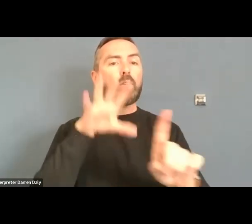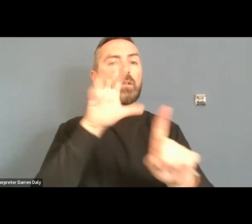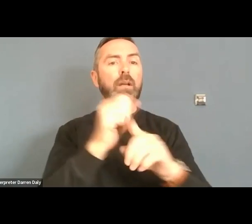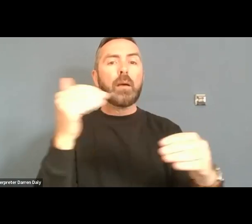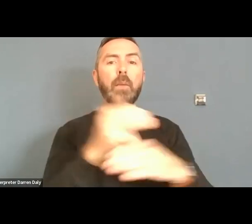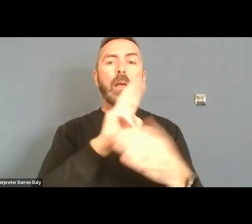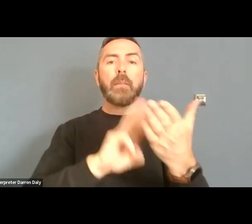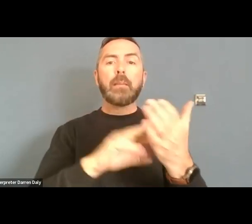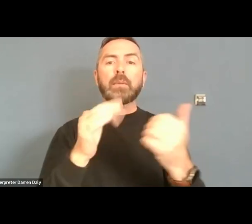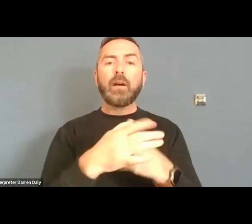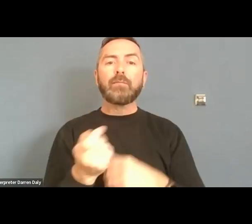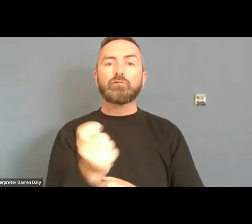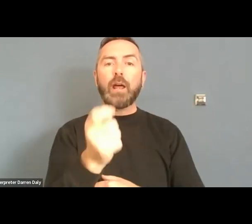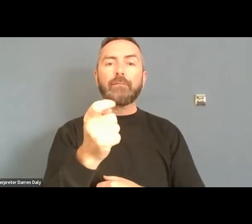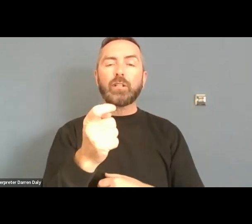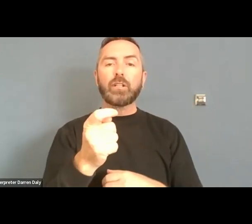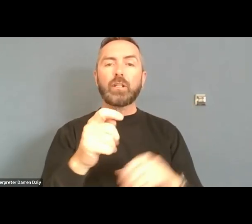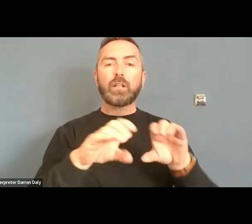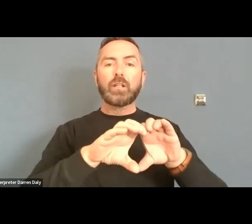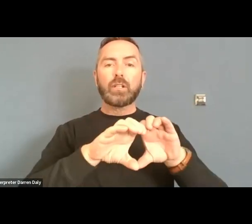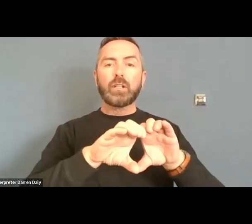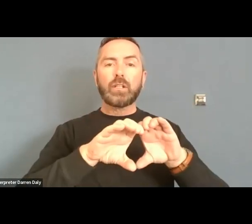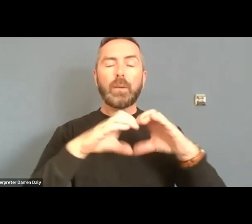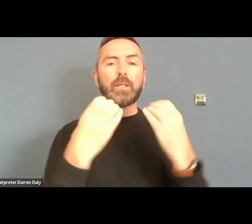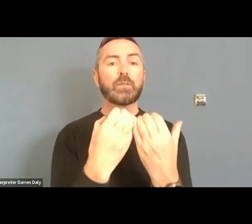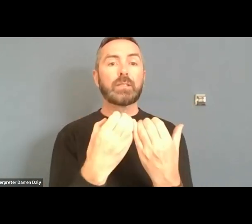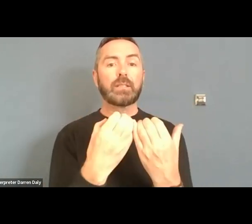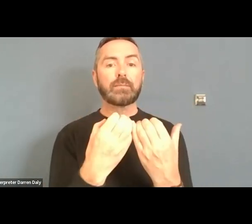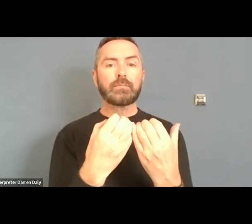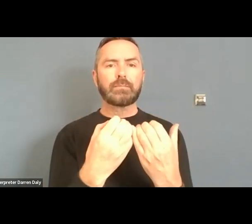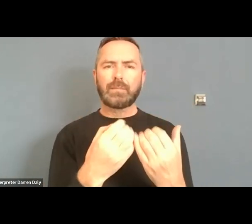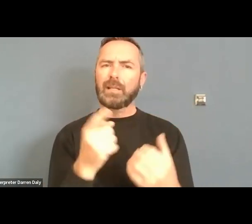we see from this comment here, "Being a member of the Traveller community not